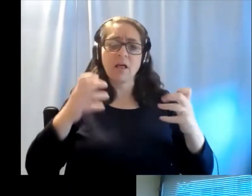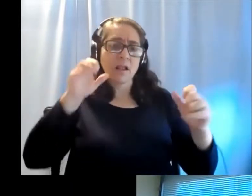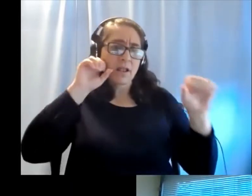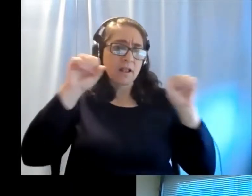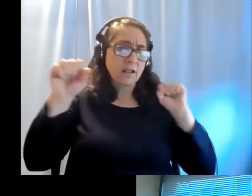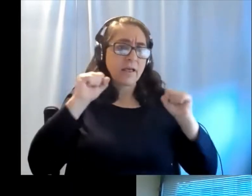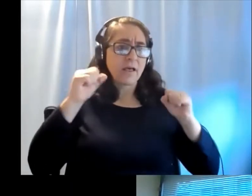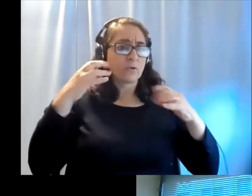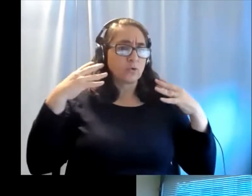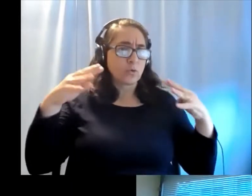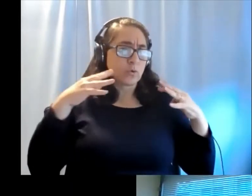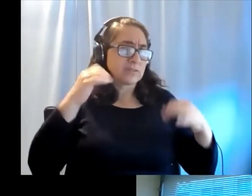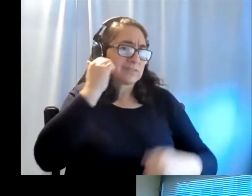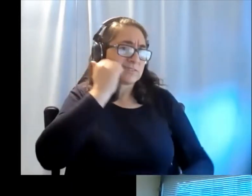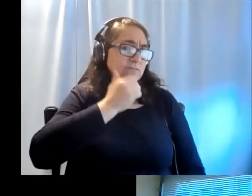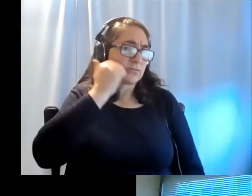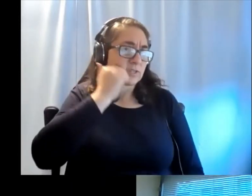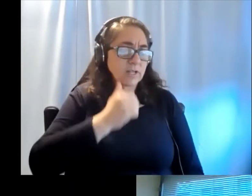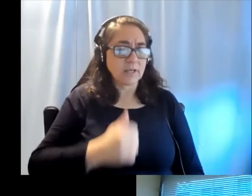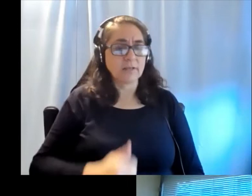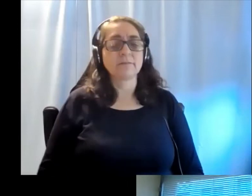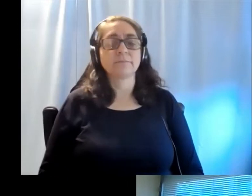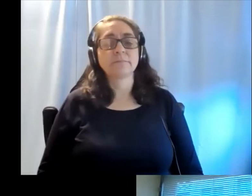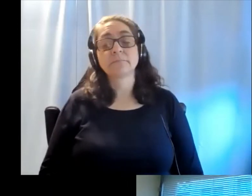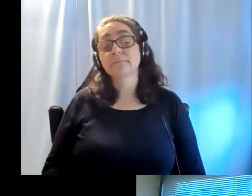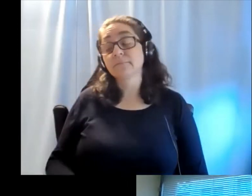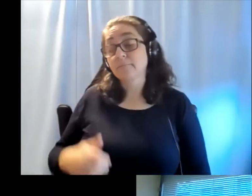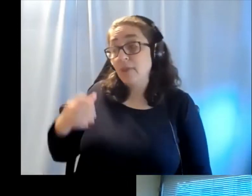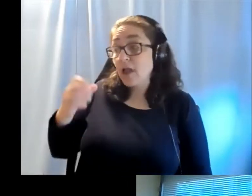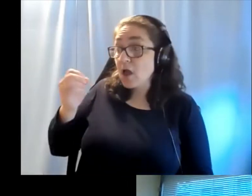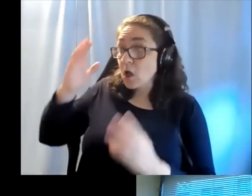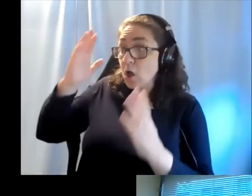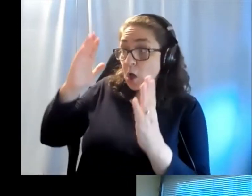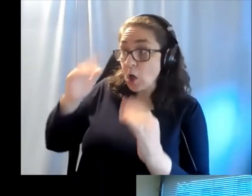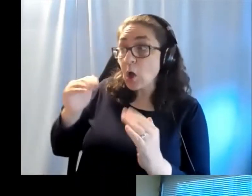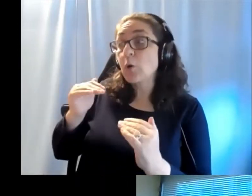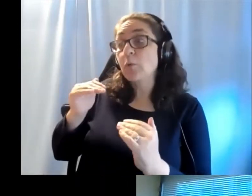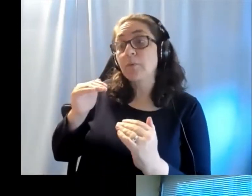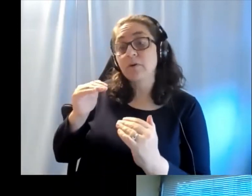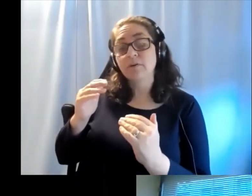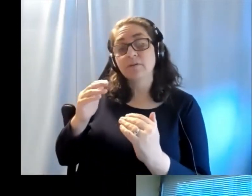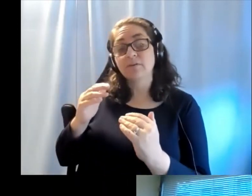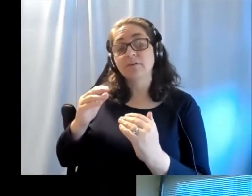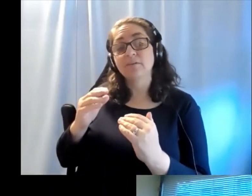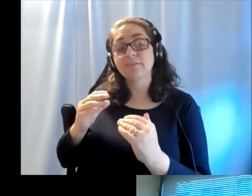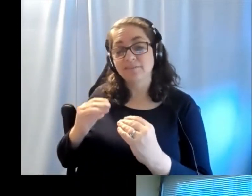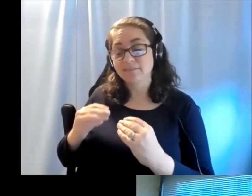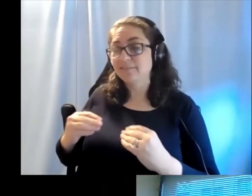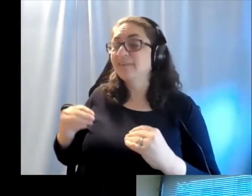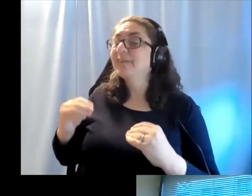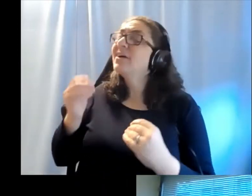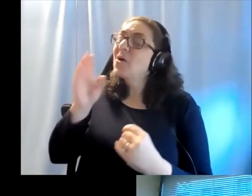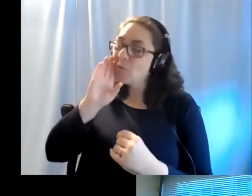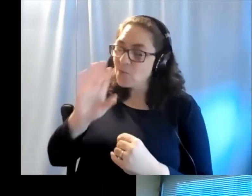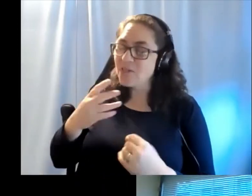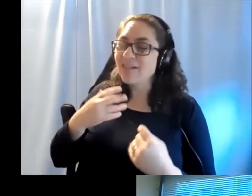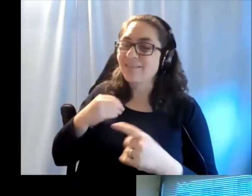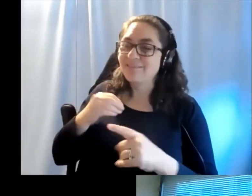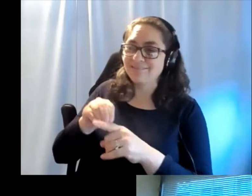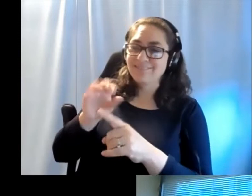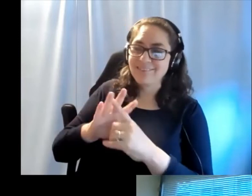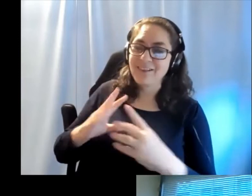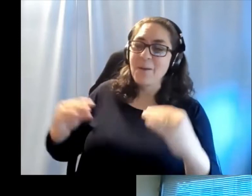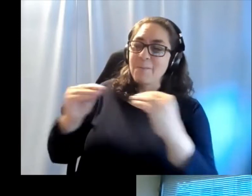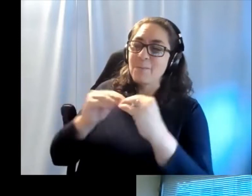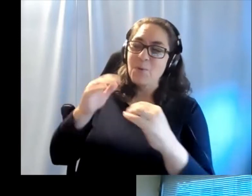Hopefully we will be exposed to more noise from restaurants soon.